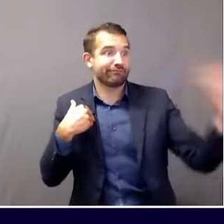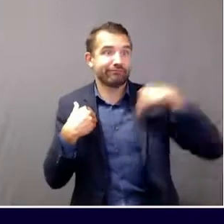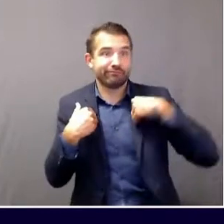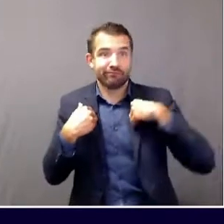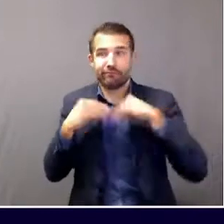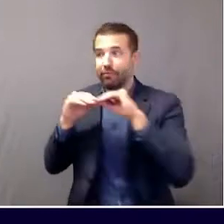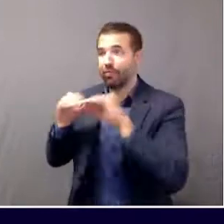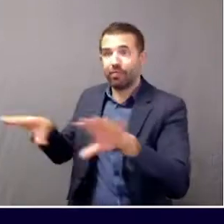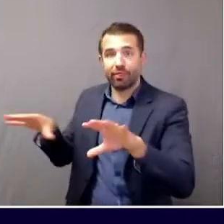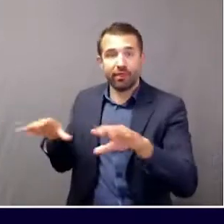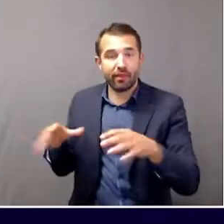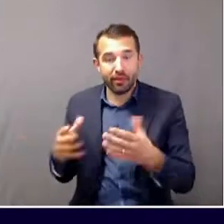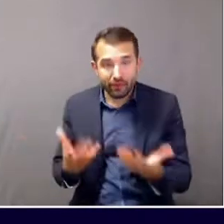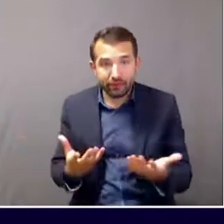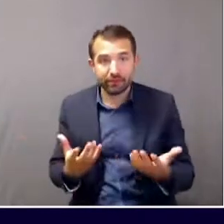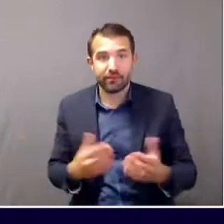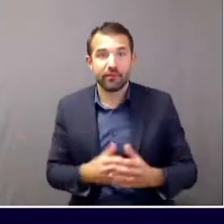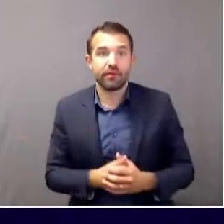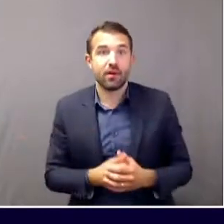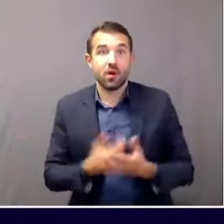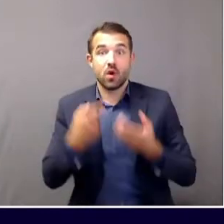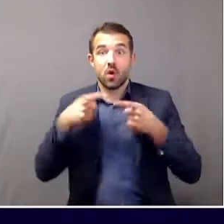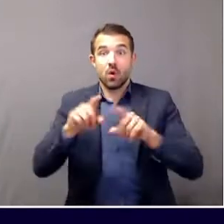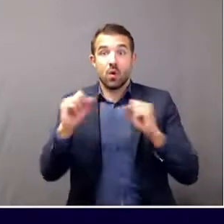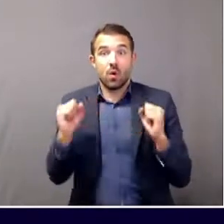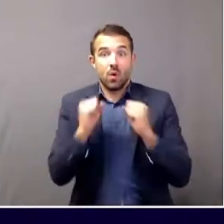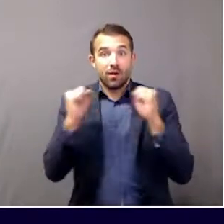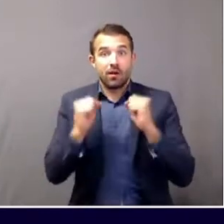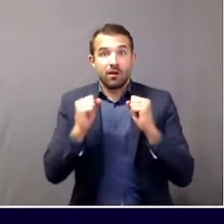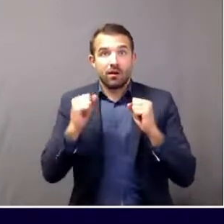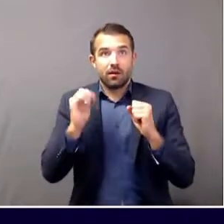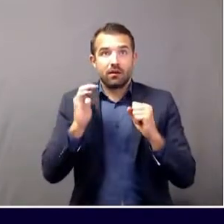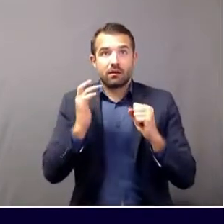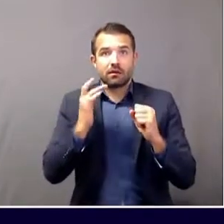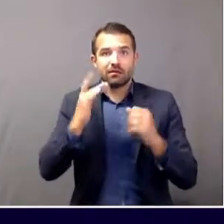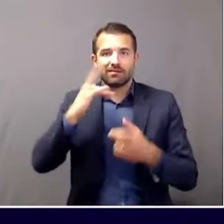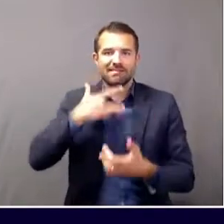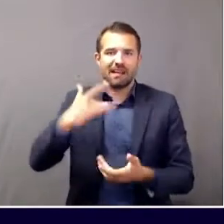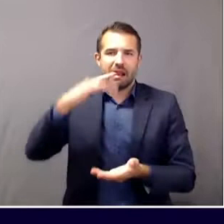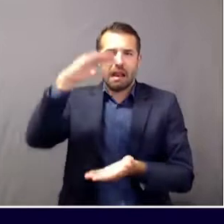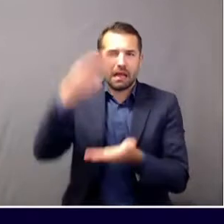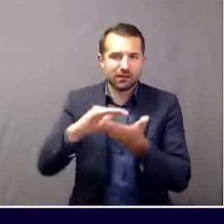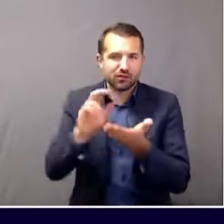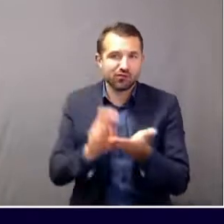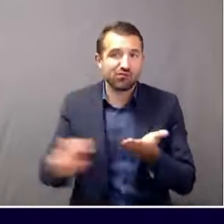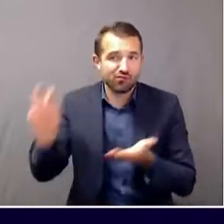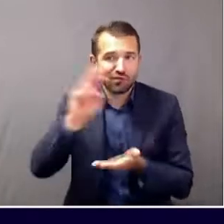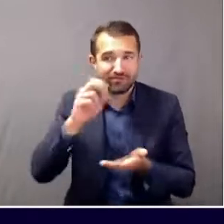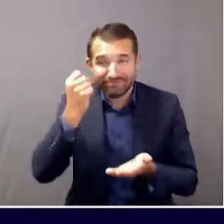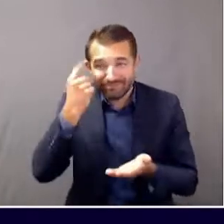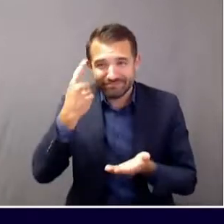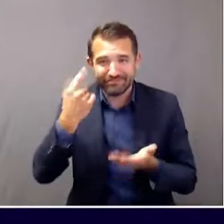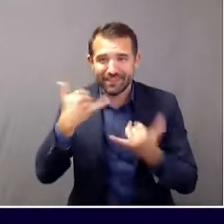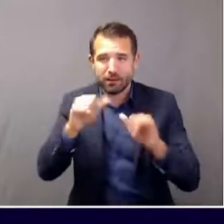will not be what they were over the summer they're still doubt